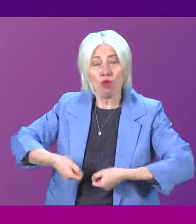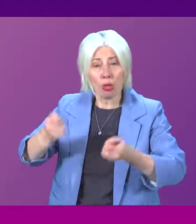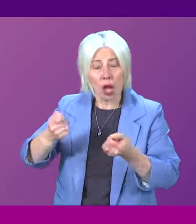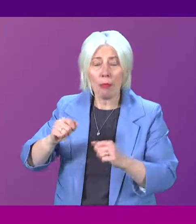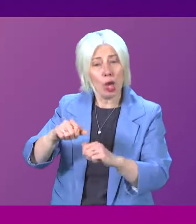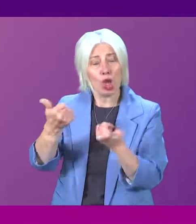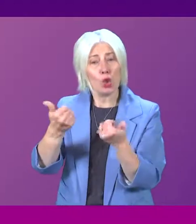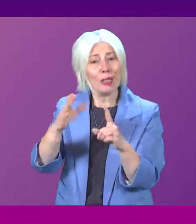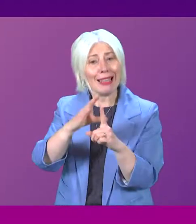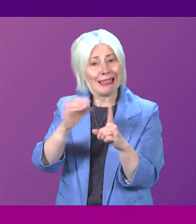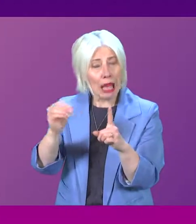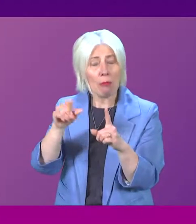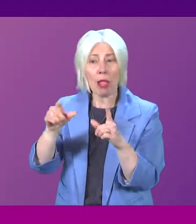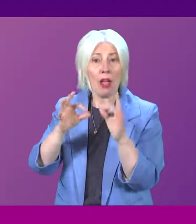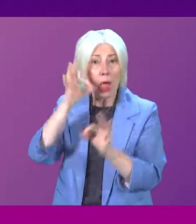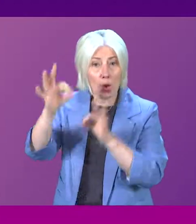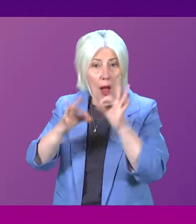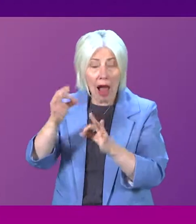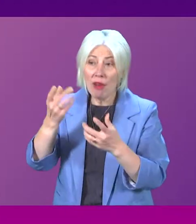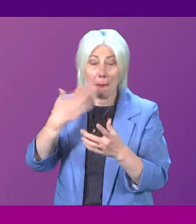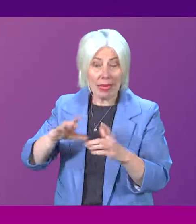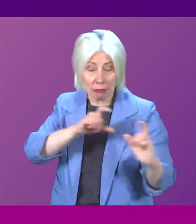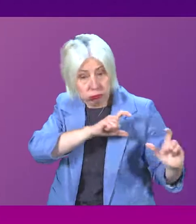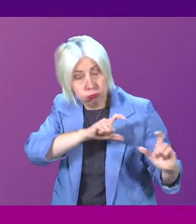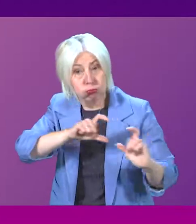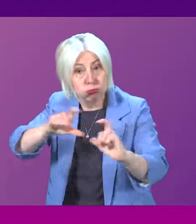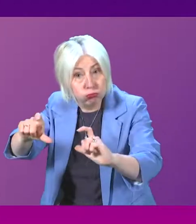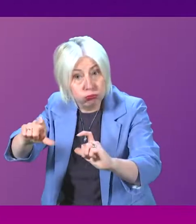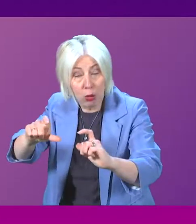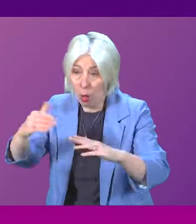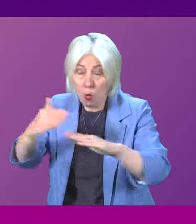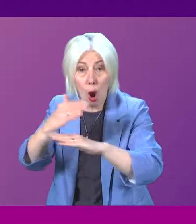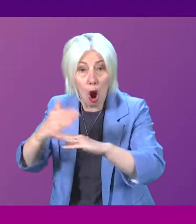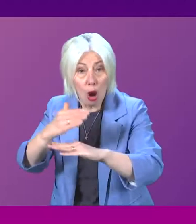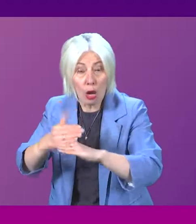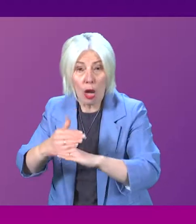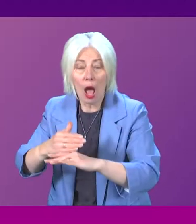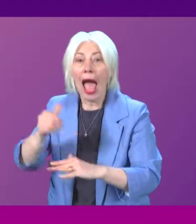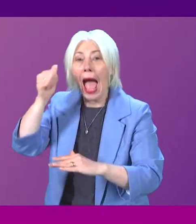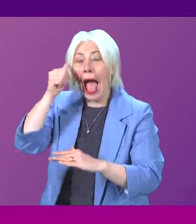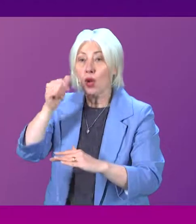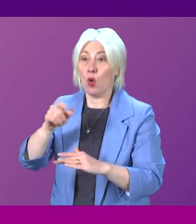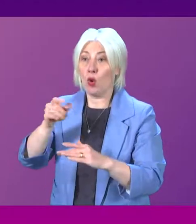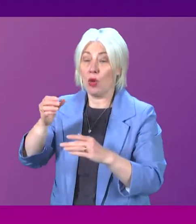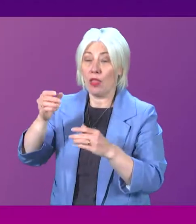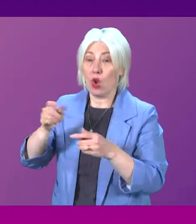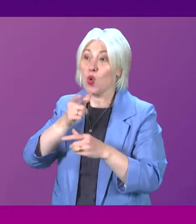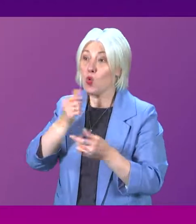example of how the inquiry has been proceeding with its activities while we have had the issue around its leadership.